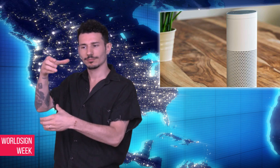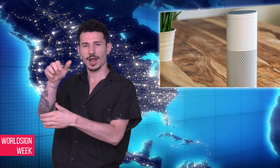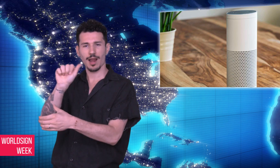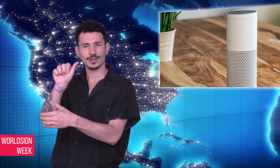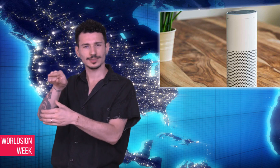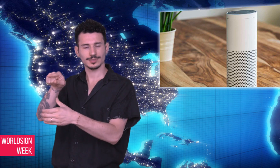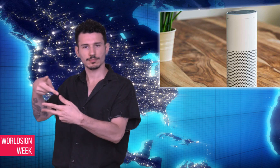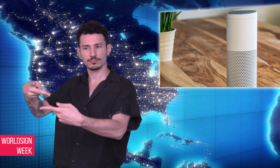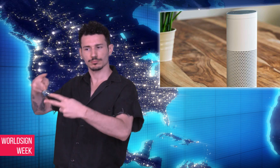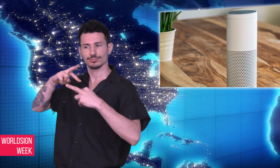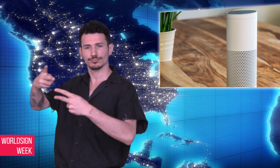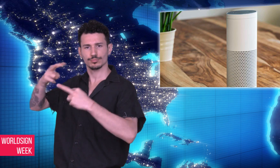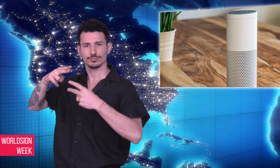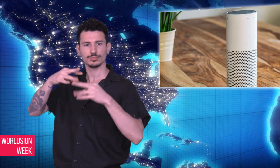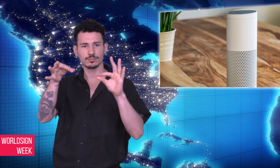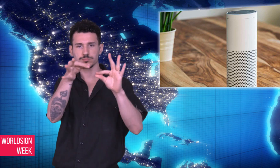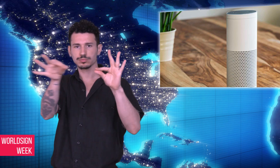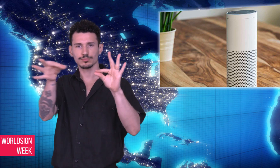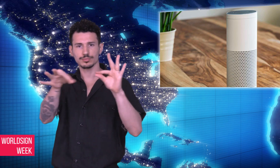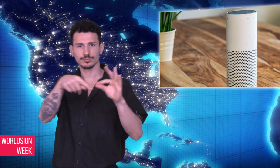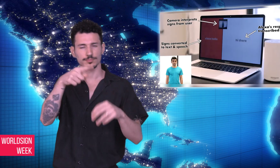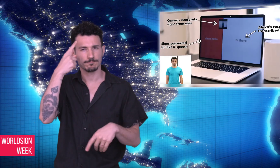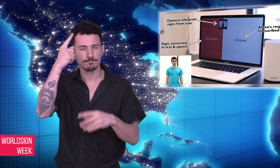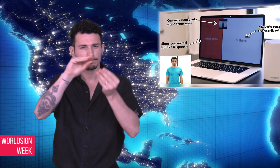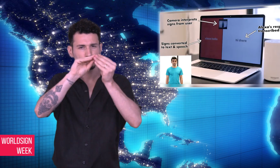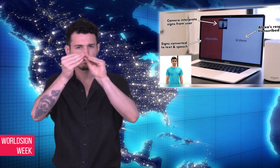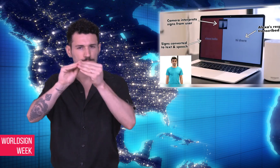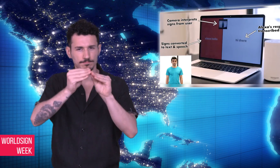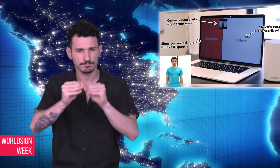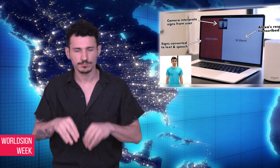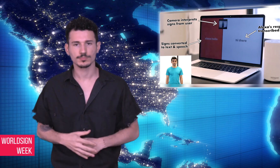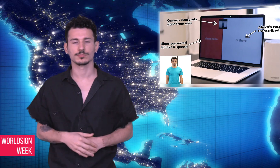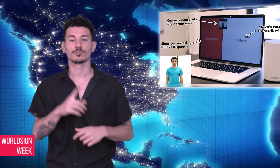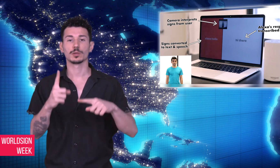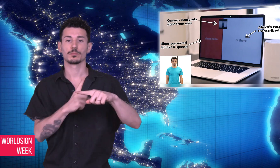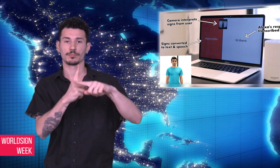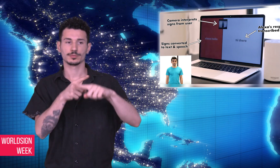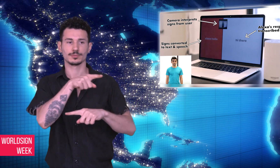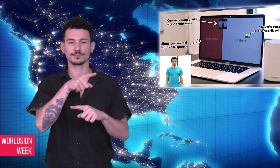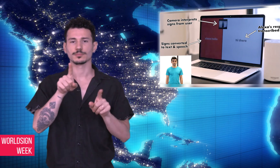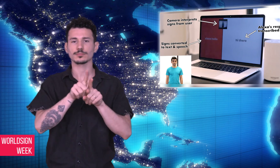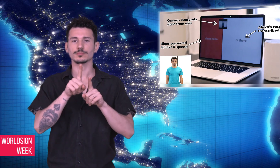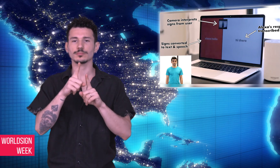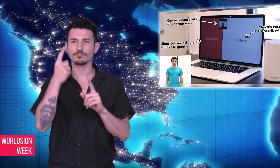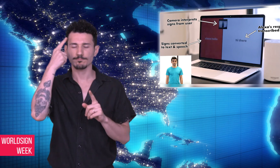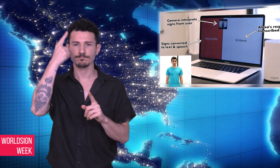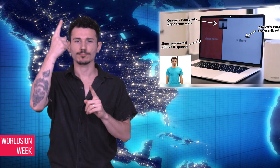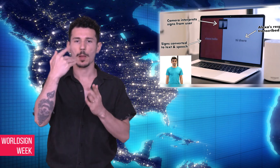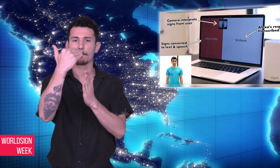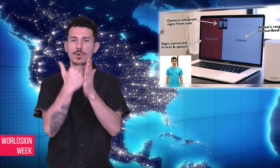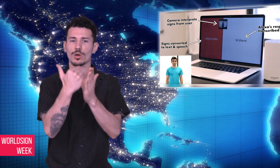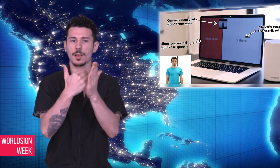of responses from Alexa. He recorded signs and fingerspelling for different